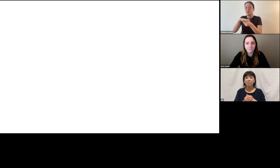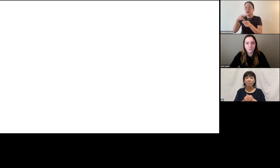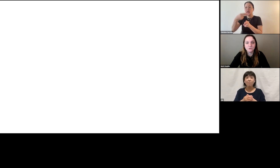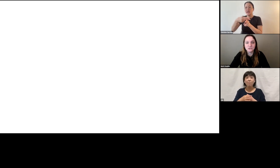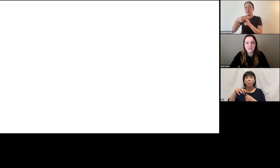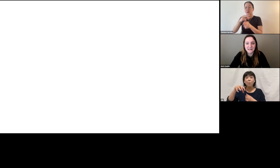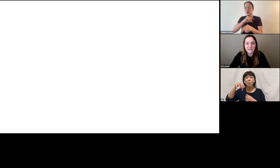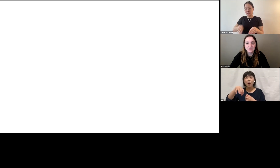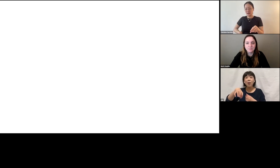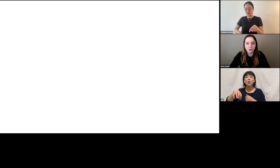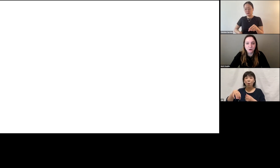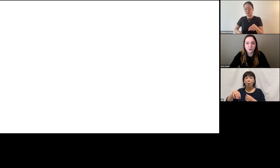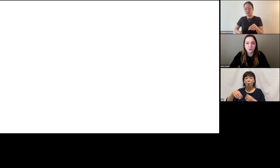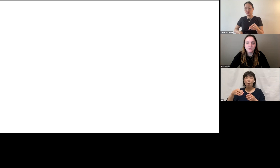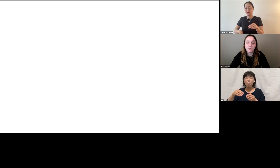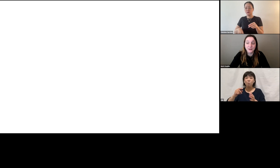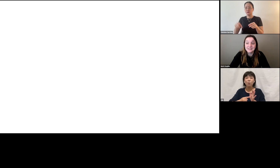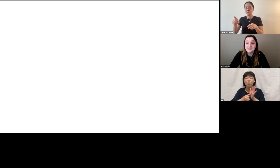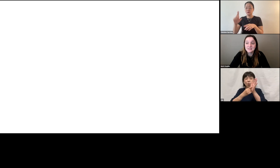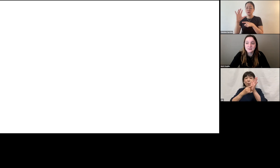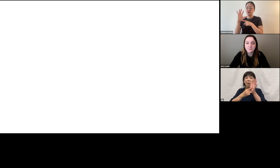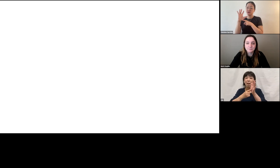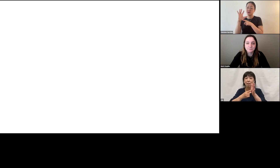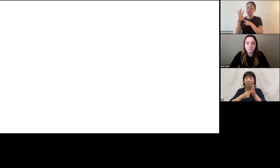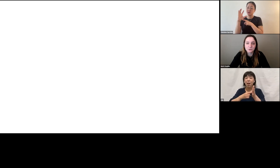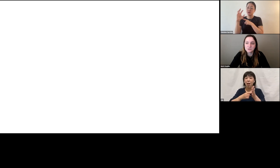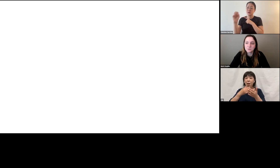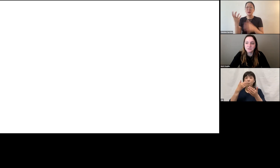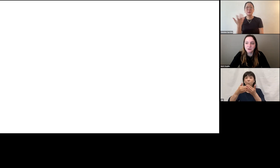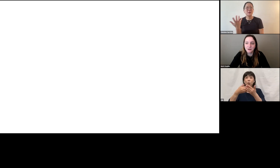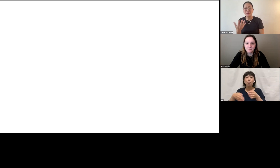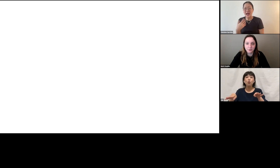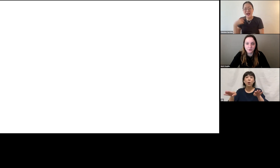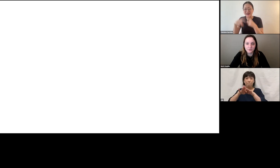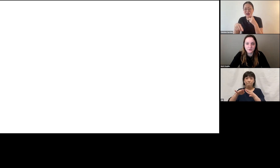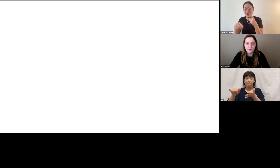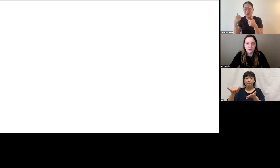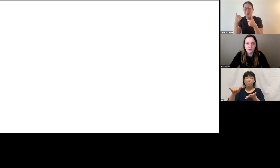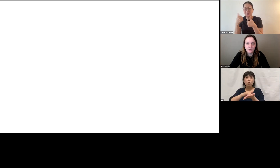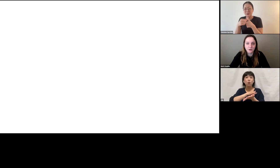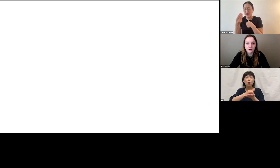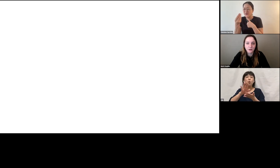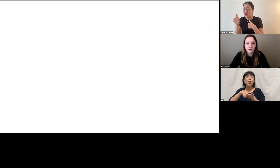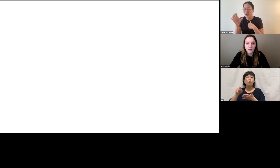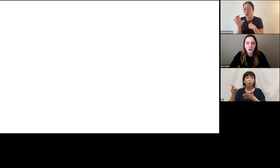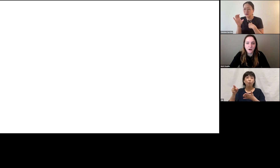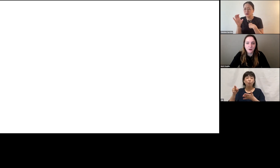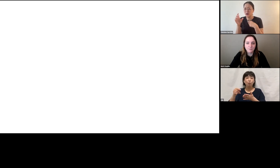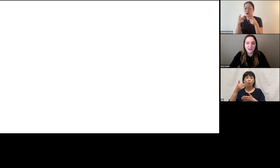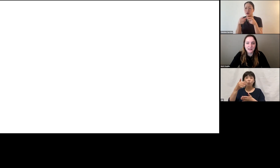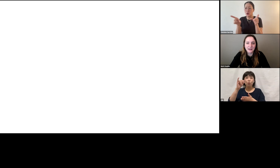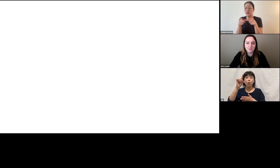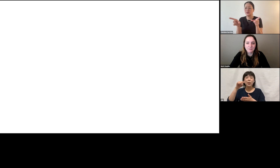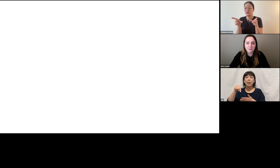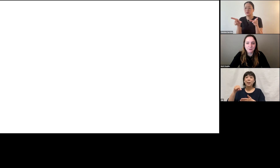which is in the borough of Queens, which is one of five boroughs in New York, I can't remember.